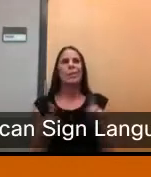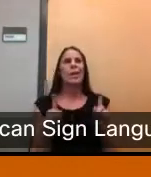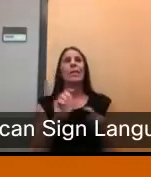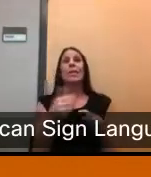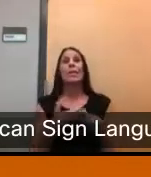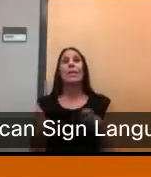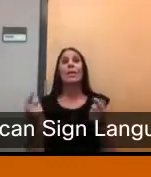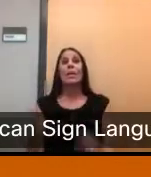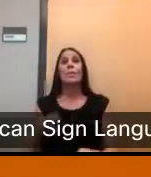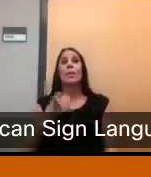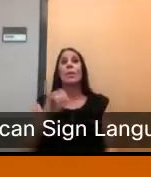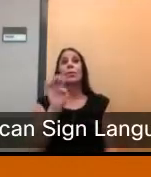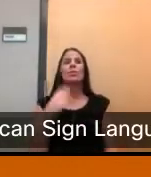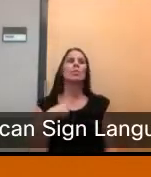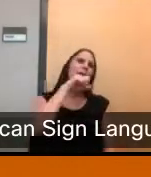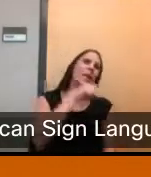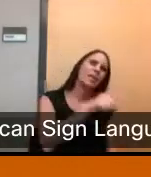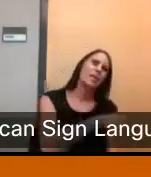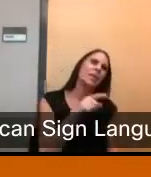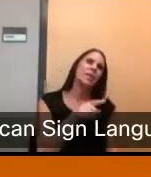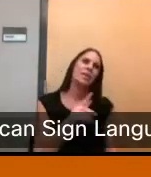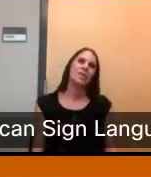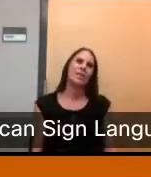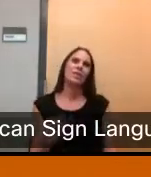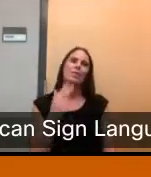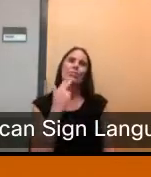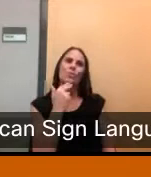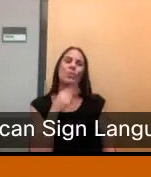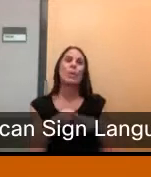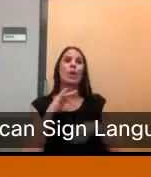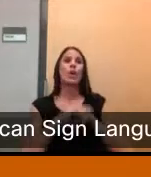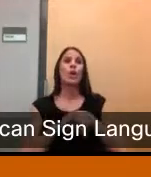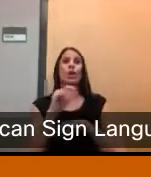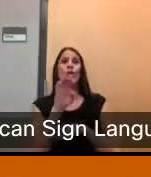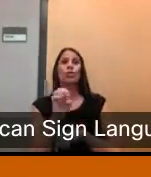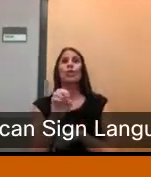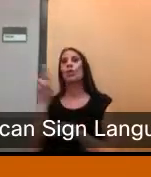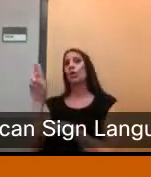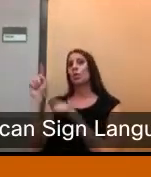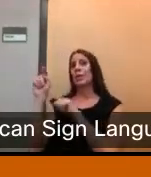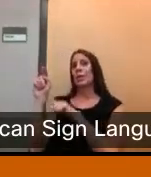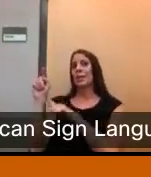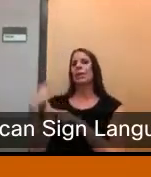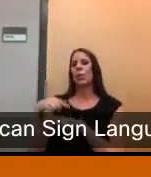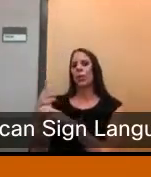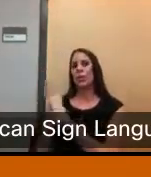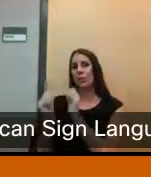of June. I know I love this dog in early June. We got a request from if we could help support